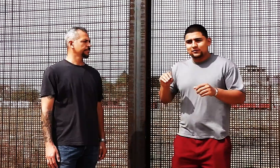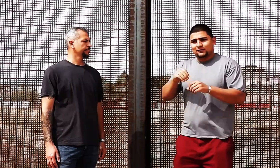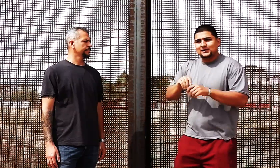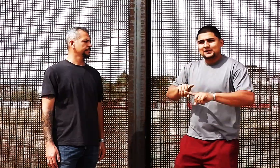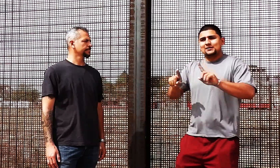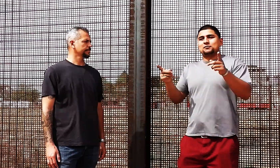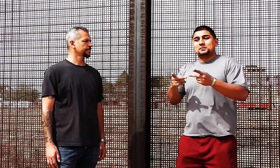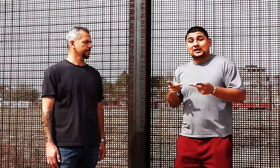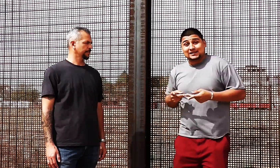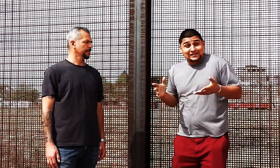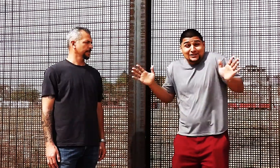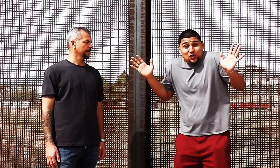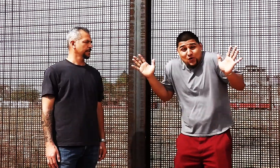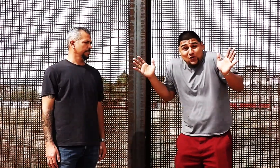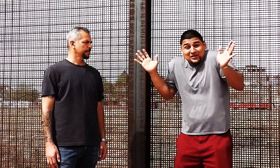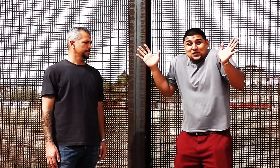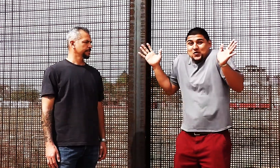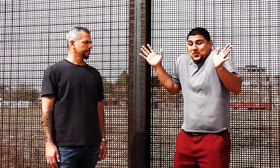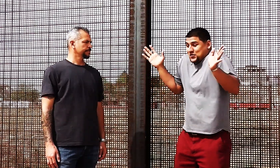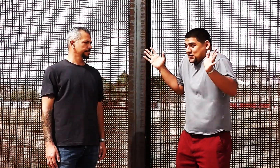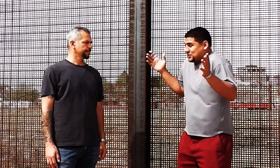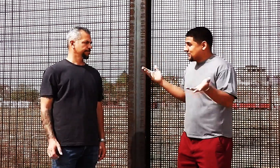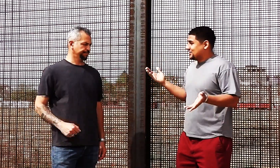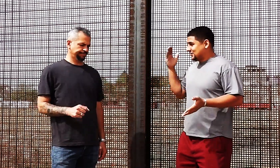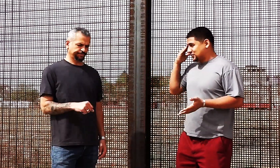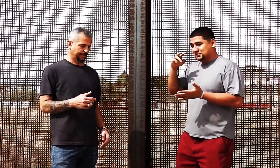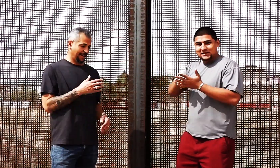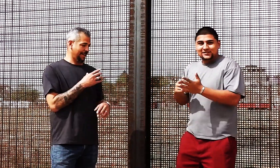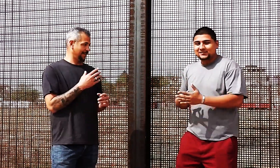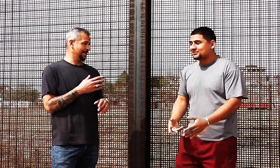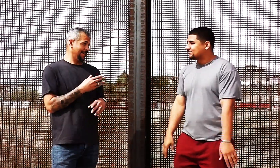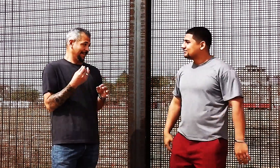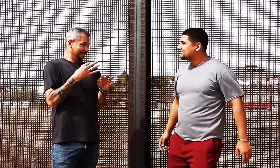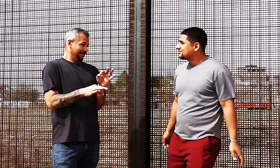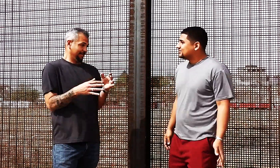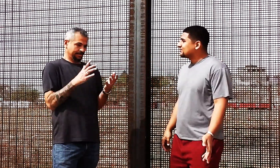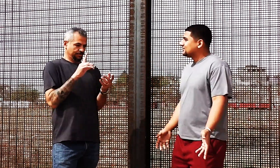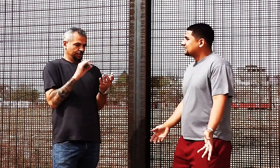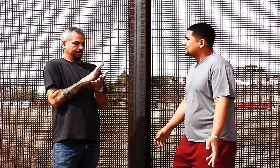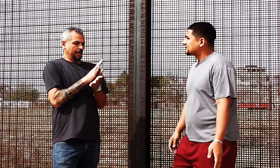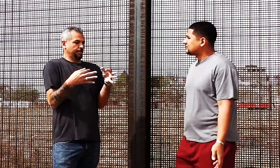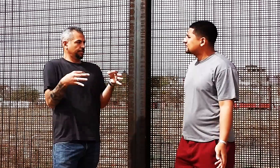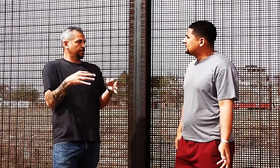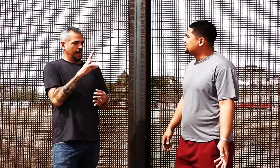We just born in different place. That’s all. Know what I mean? Yes. It is simply a paper. Undocumented.